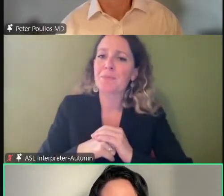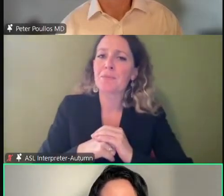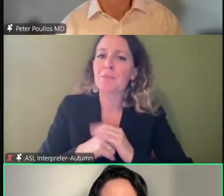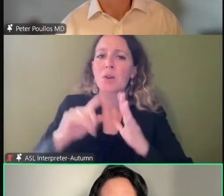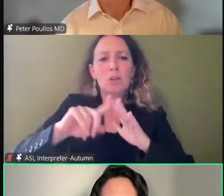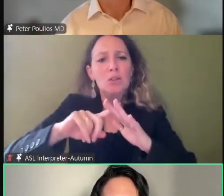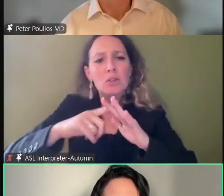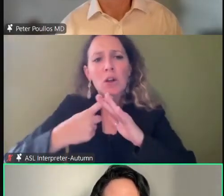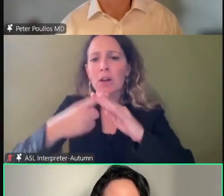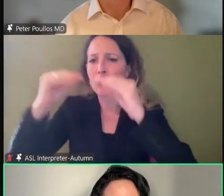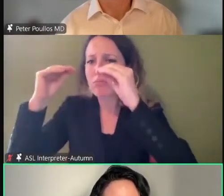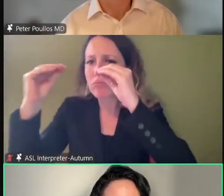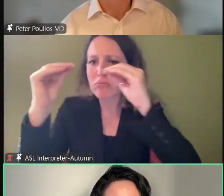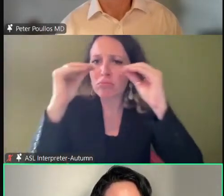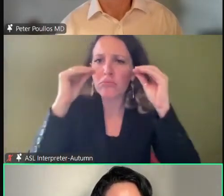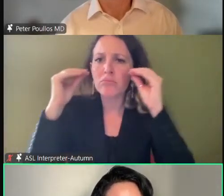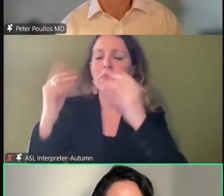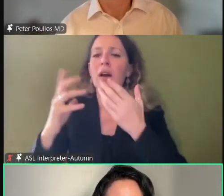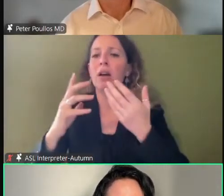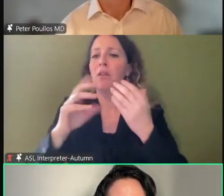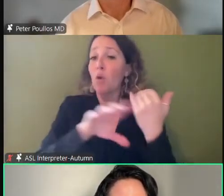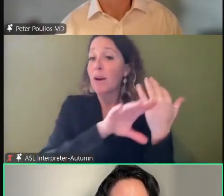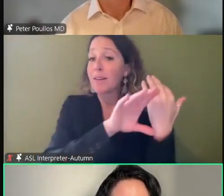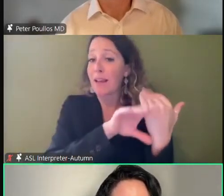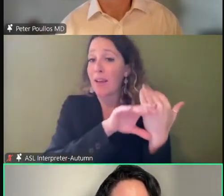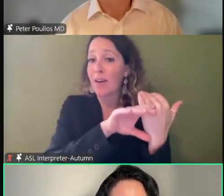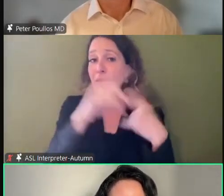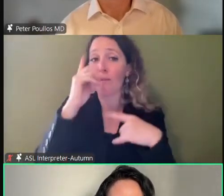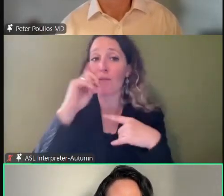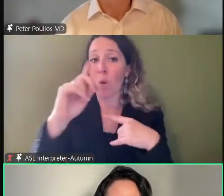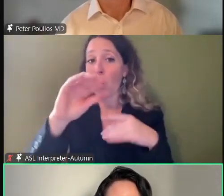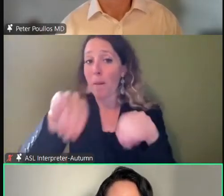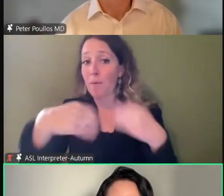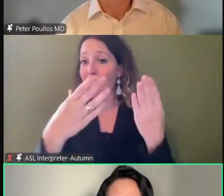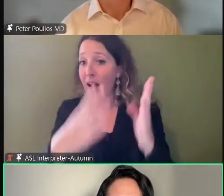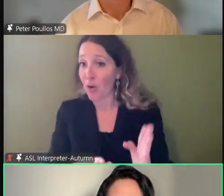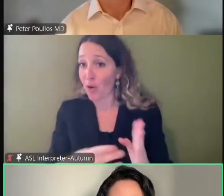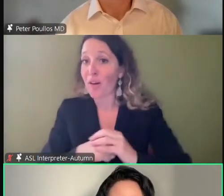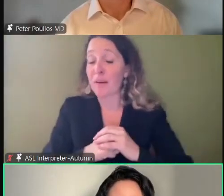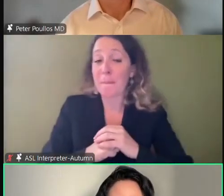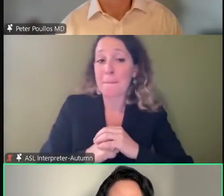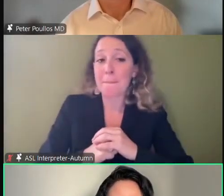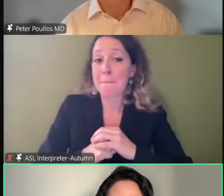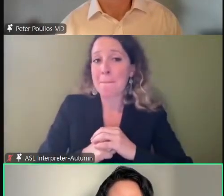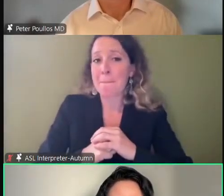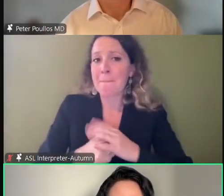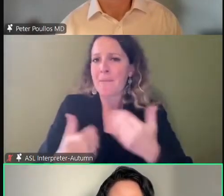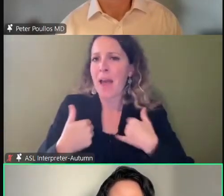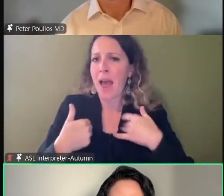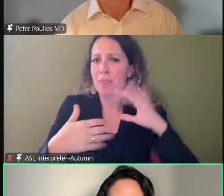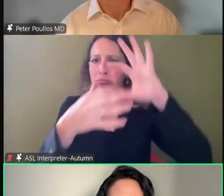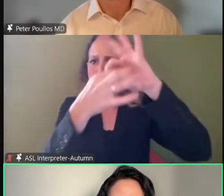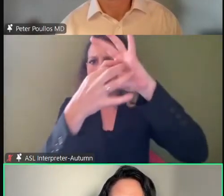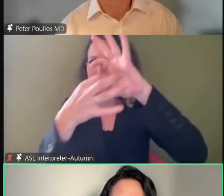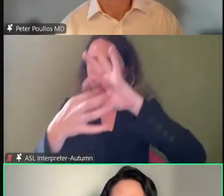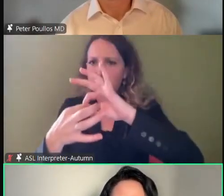around telehealth for providers. So there was this perfect intersection between the pandemic,